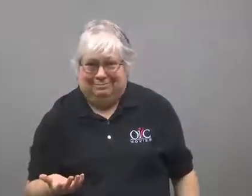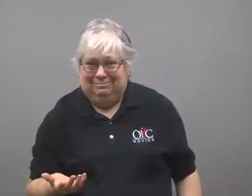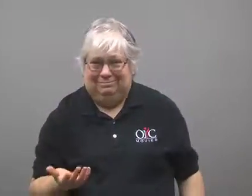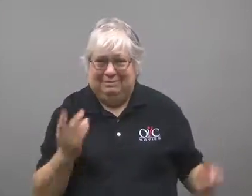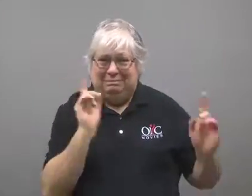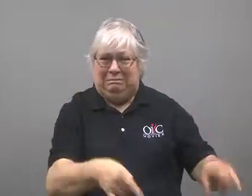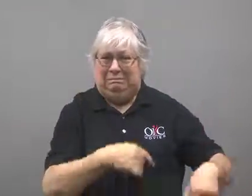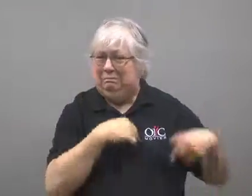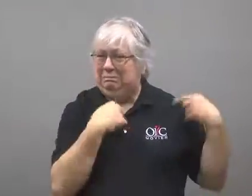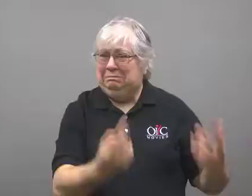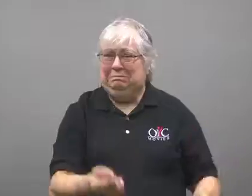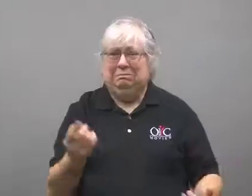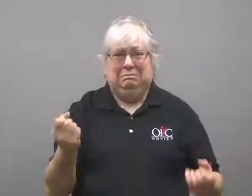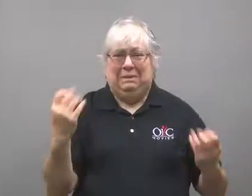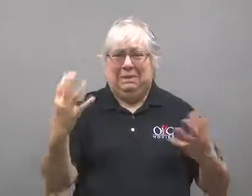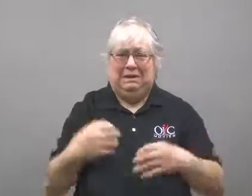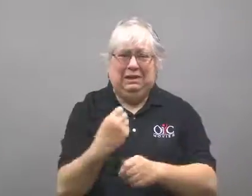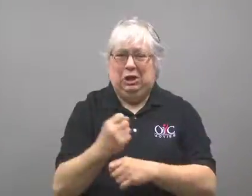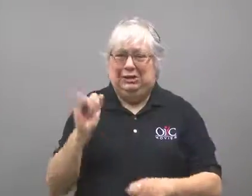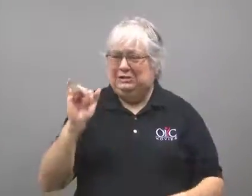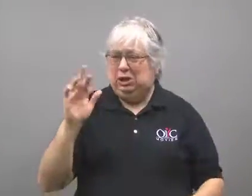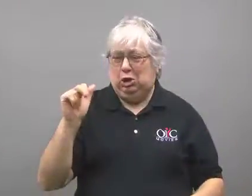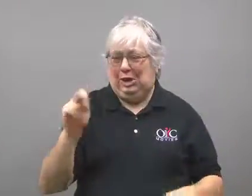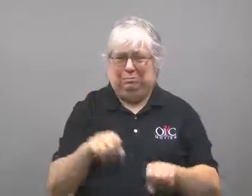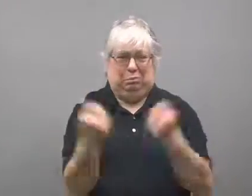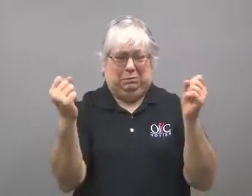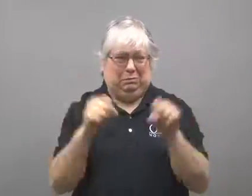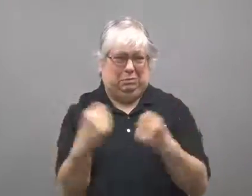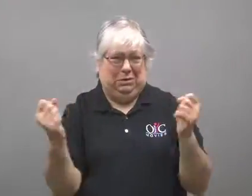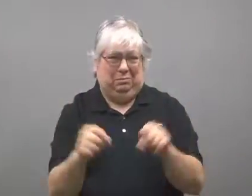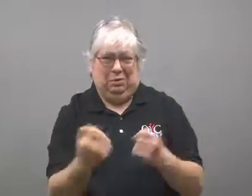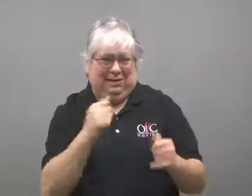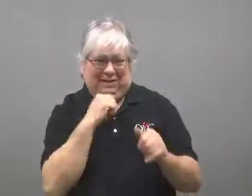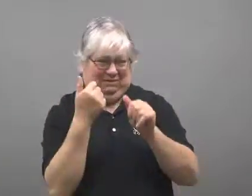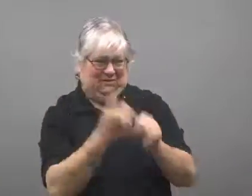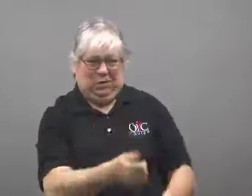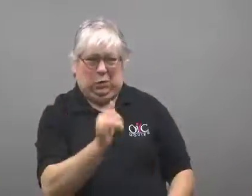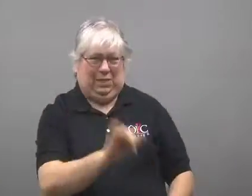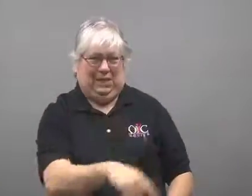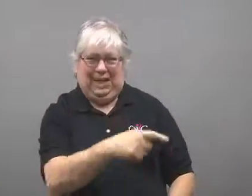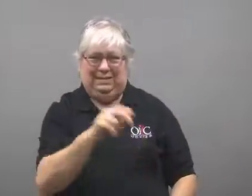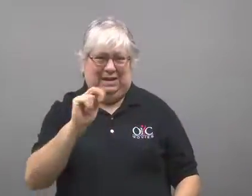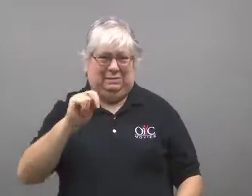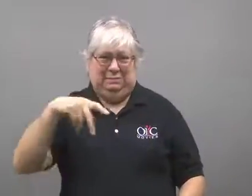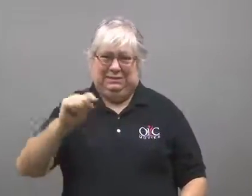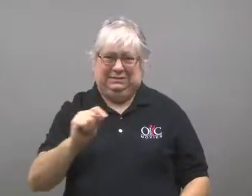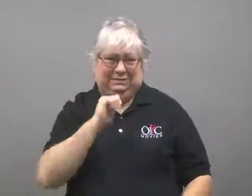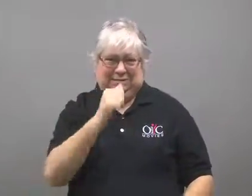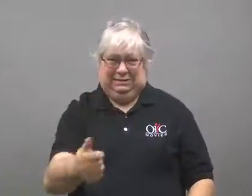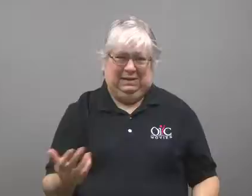Iran has long violated the terms of the NPT.